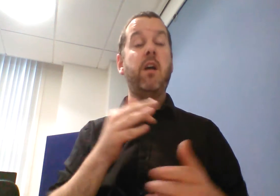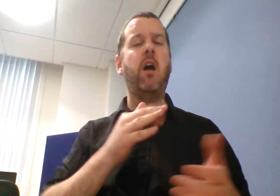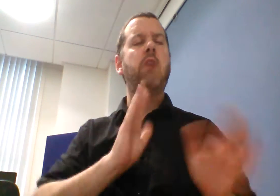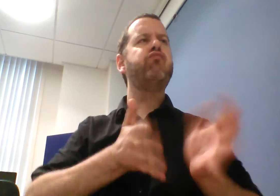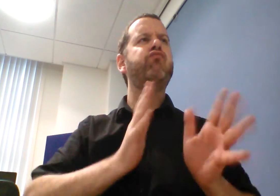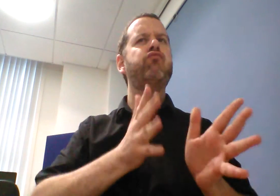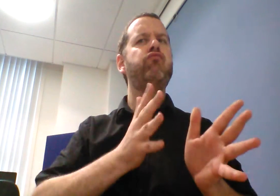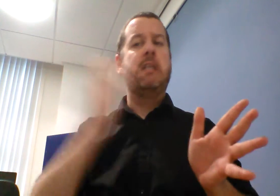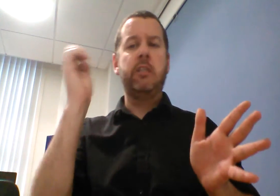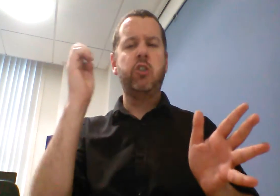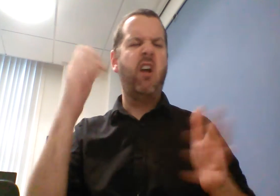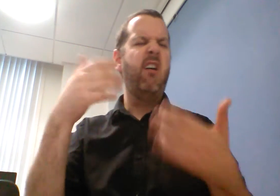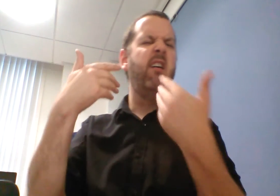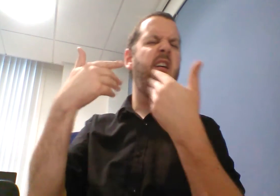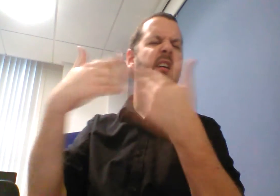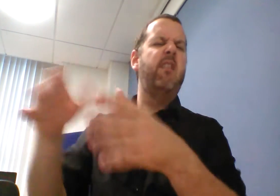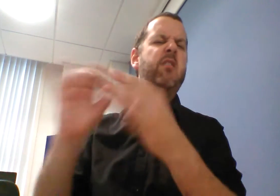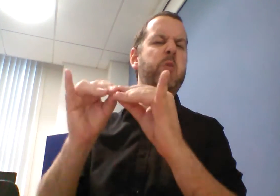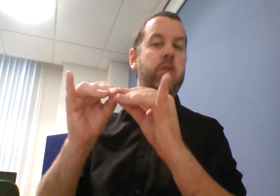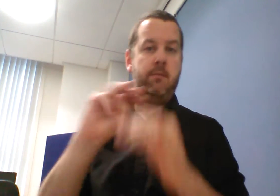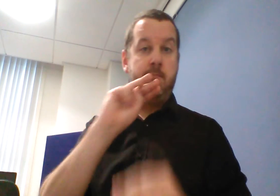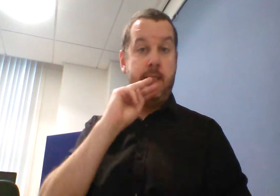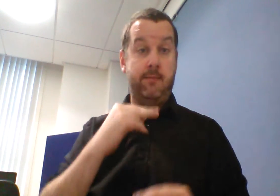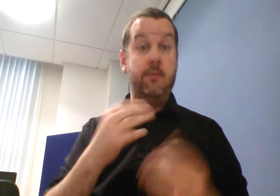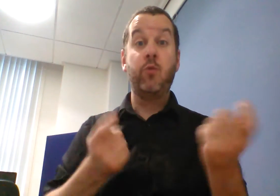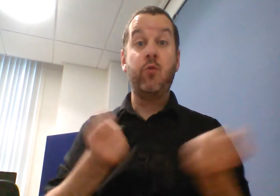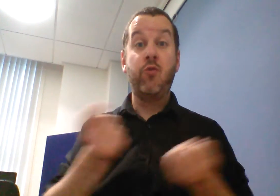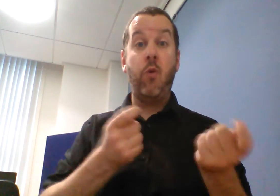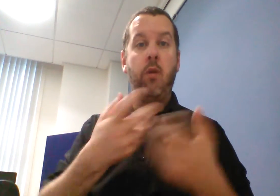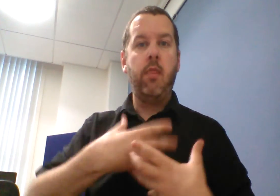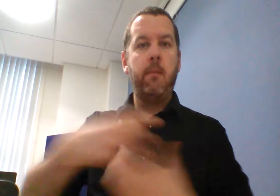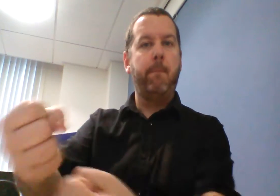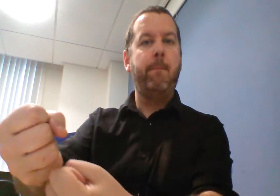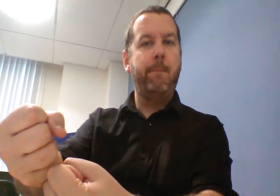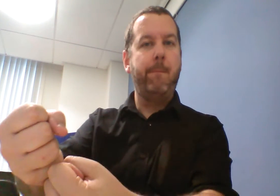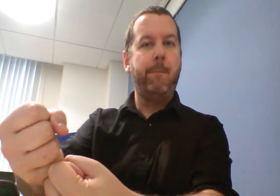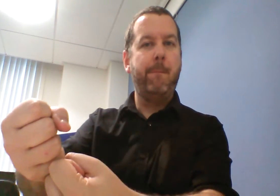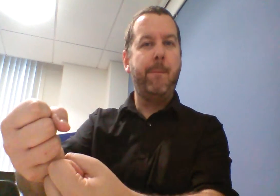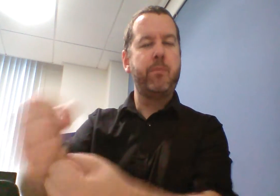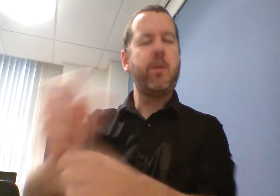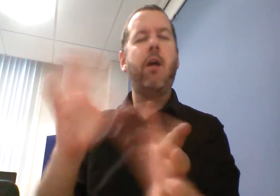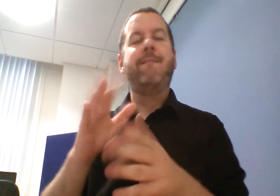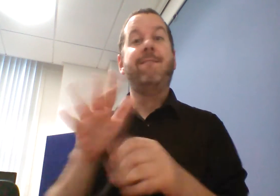If I'm presenting in sign language and dismiss any thought of the voiceover being important, It means control is taken from me